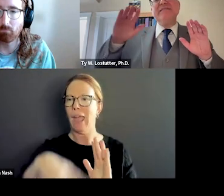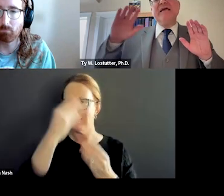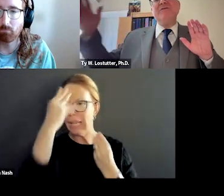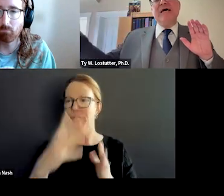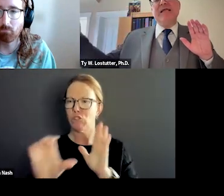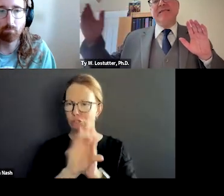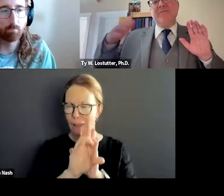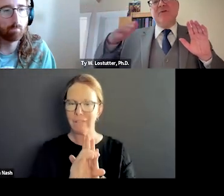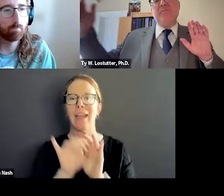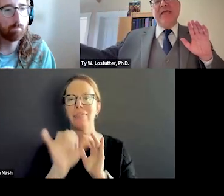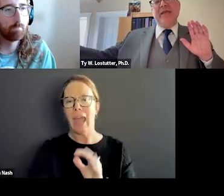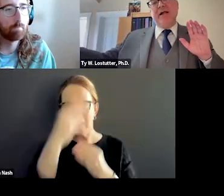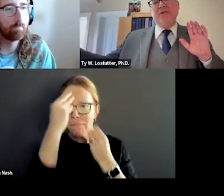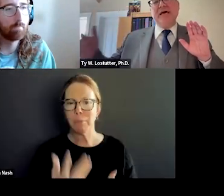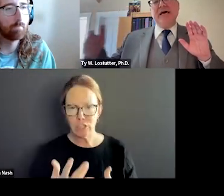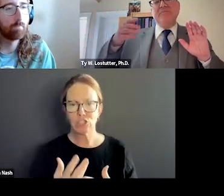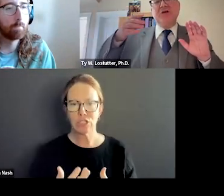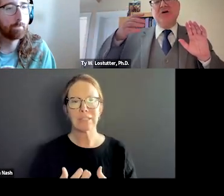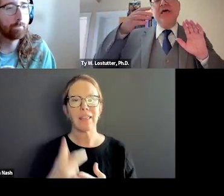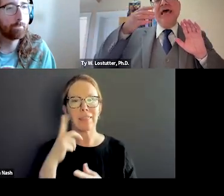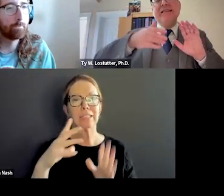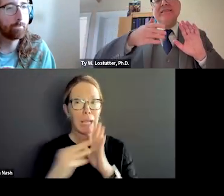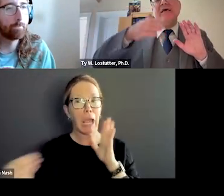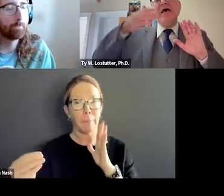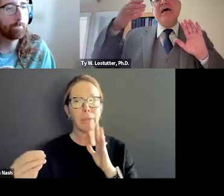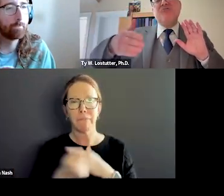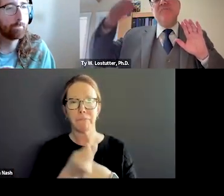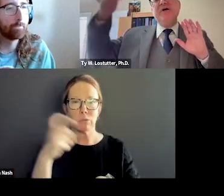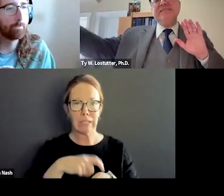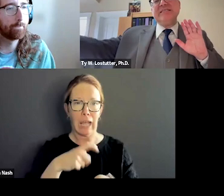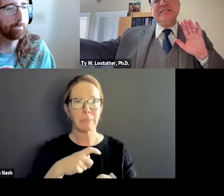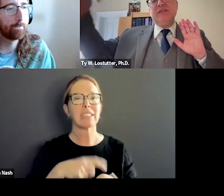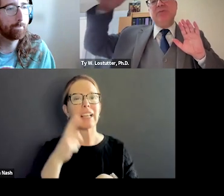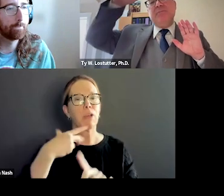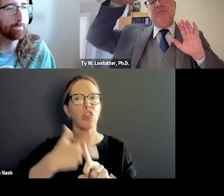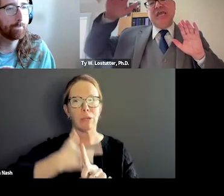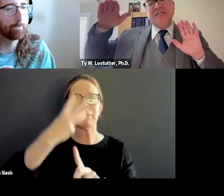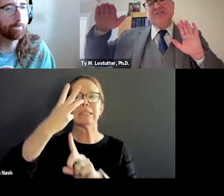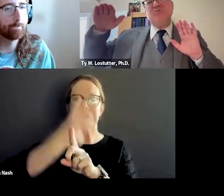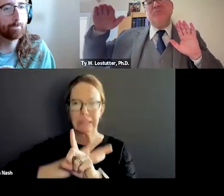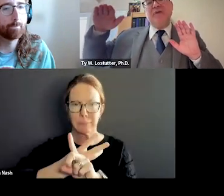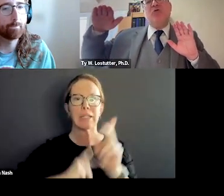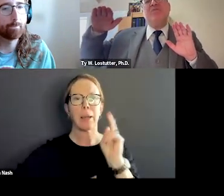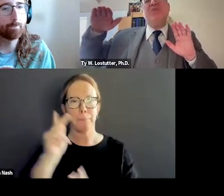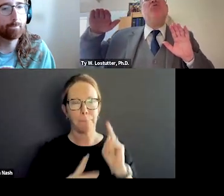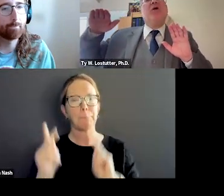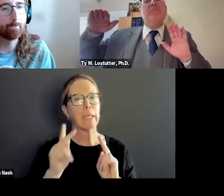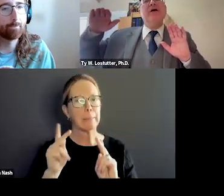In several studies that have been replicated a couple of times, have shown at least at three months and six months, people changed to be more of the norm.